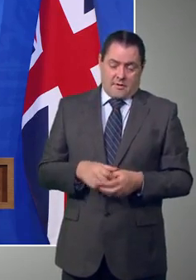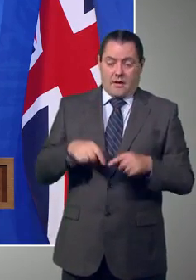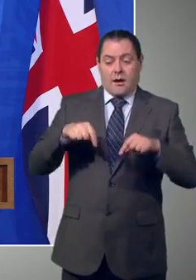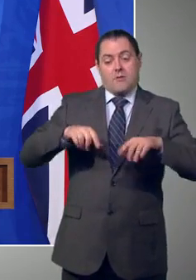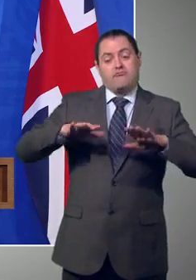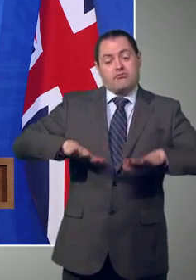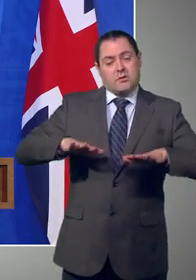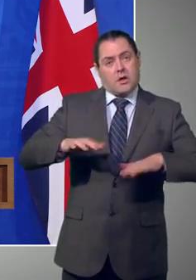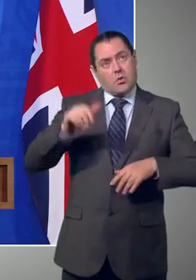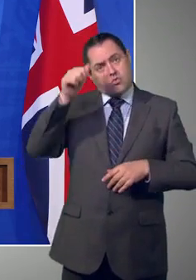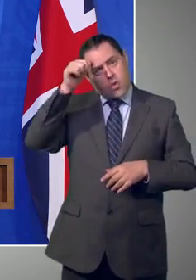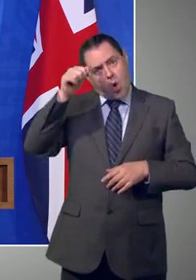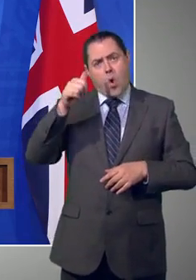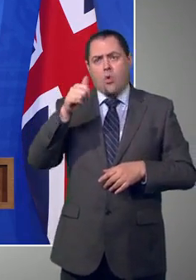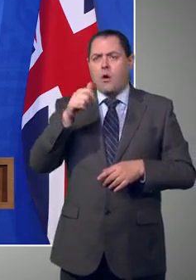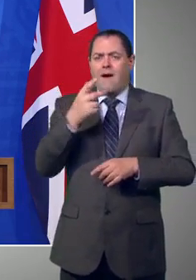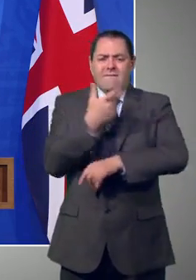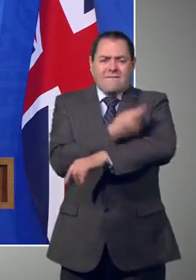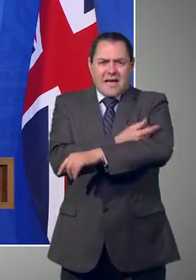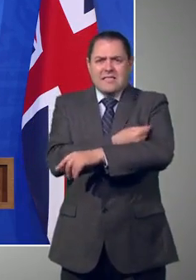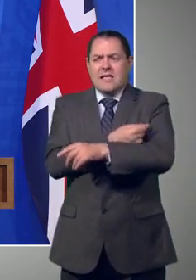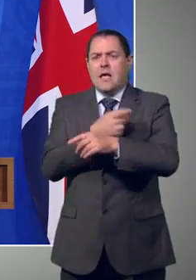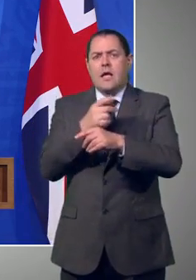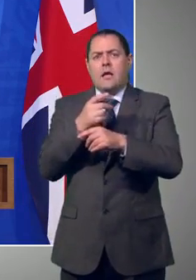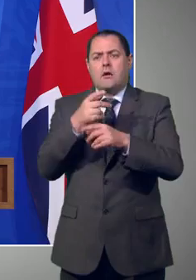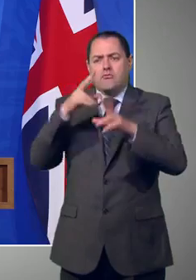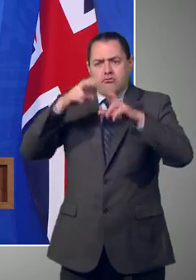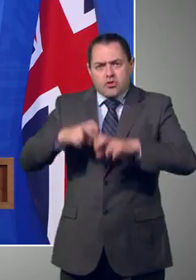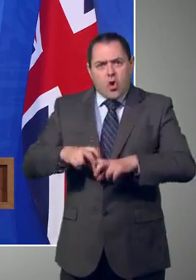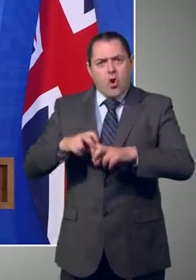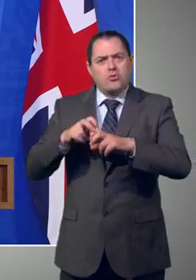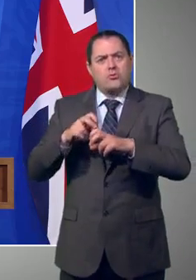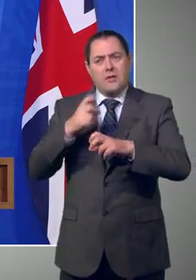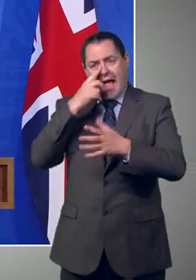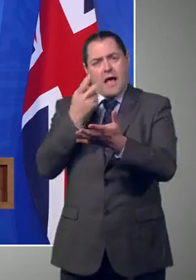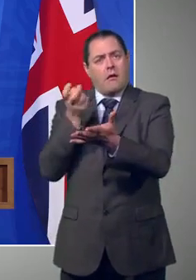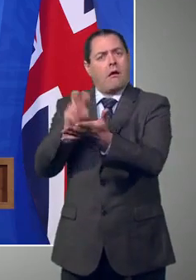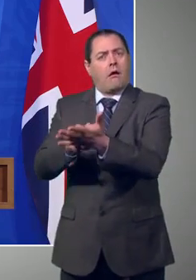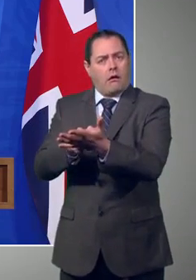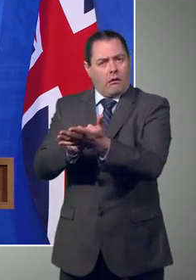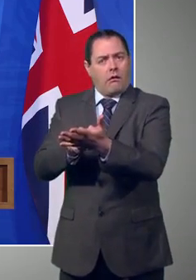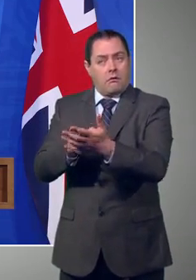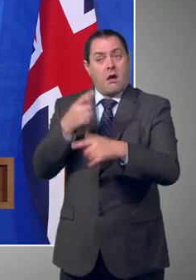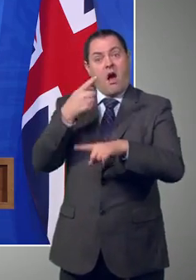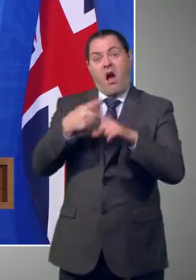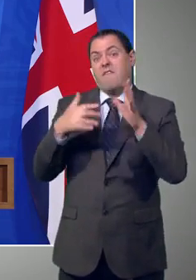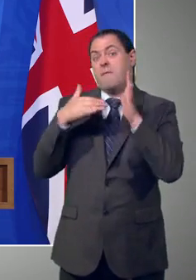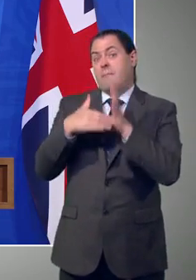signed up to our vaccine Registry Research Registry The